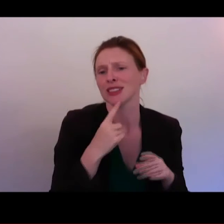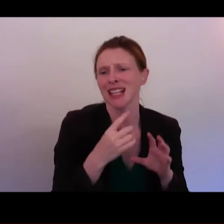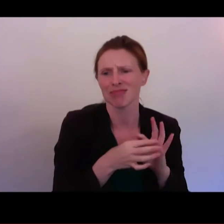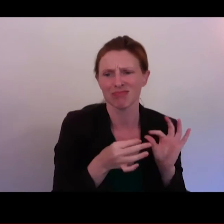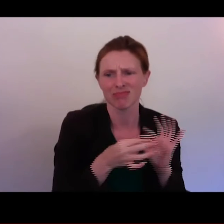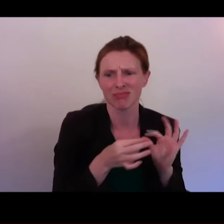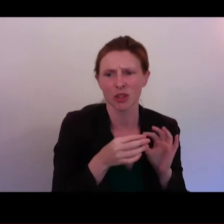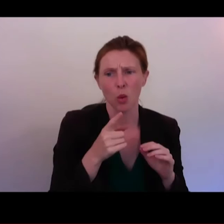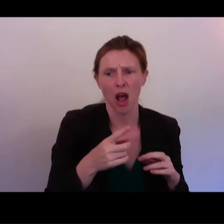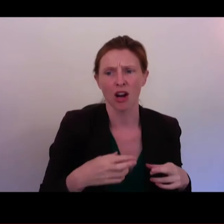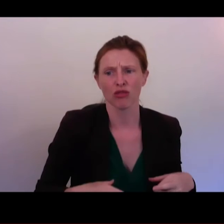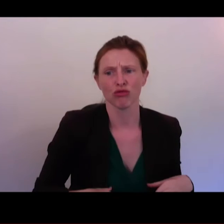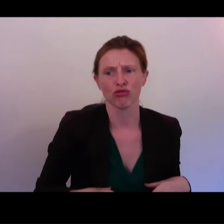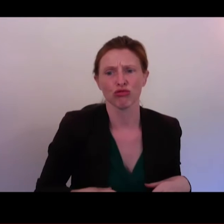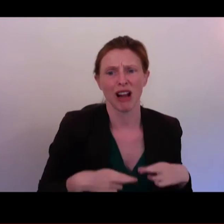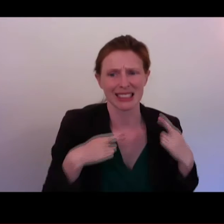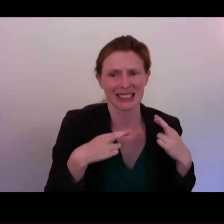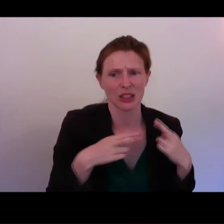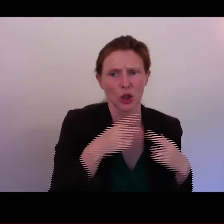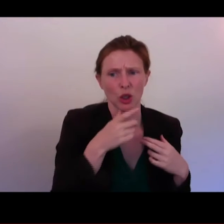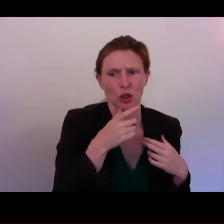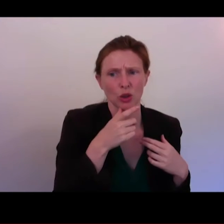We have a question from the audience. The person said well,